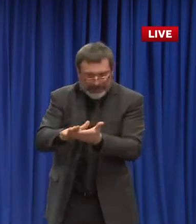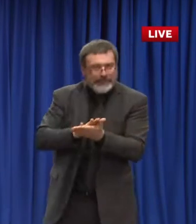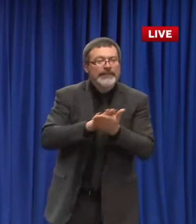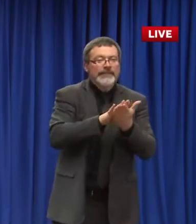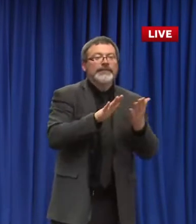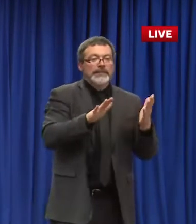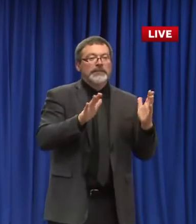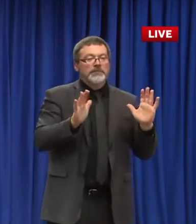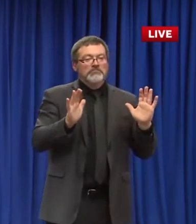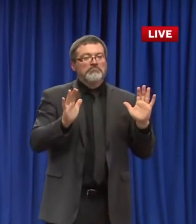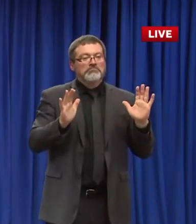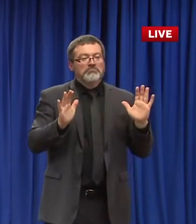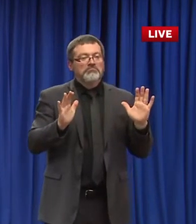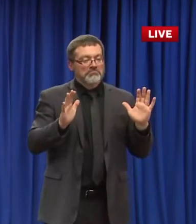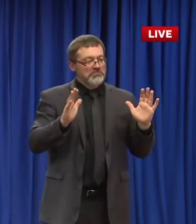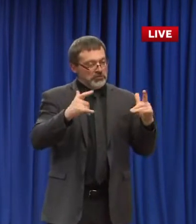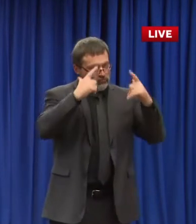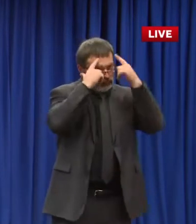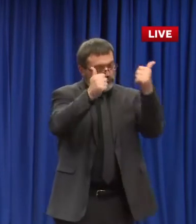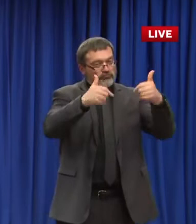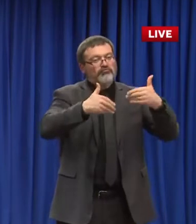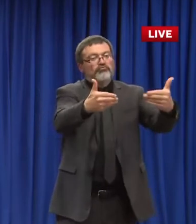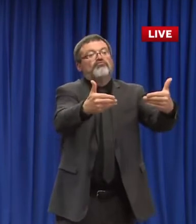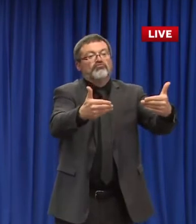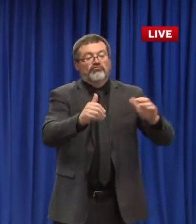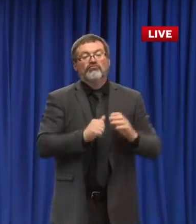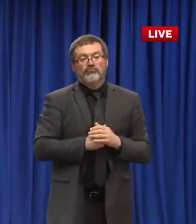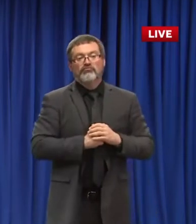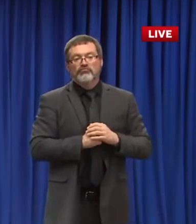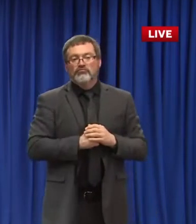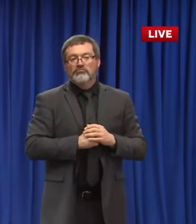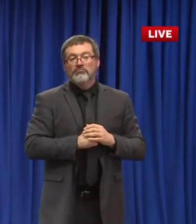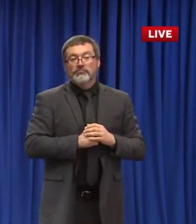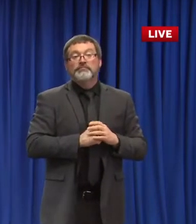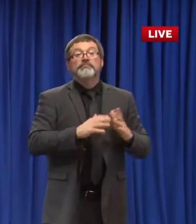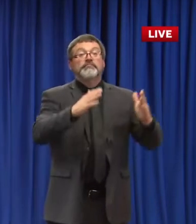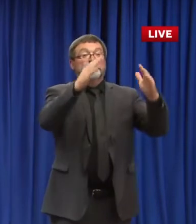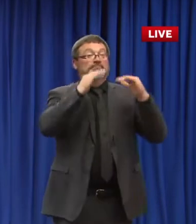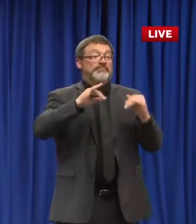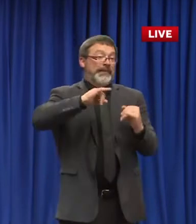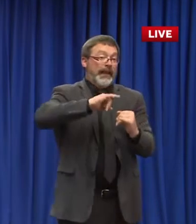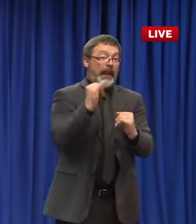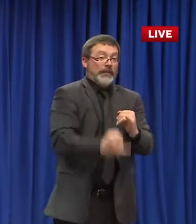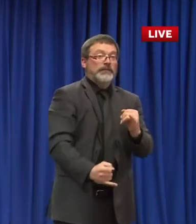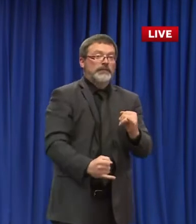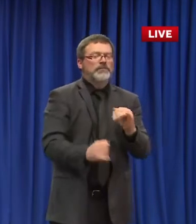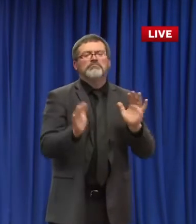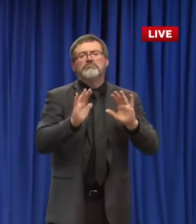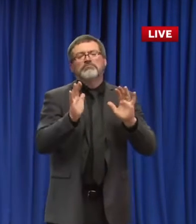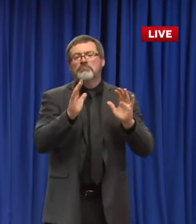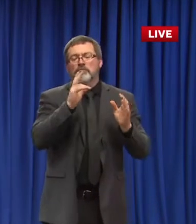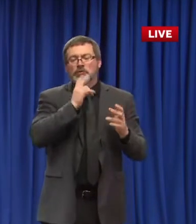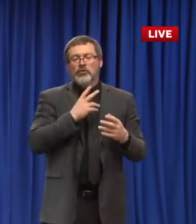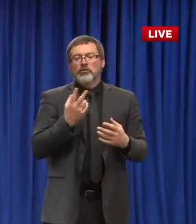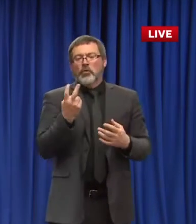HOMES USUALLY OR ON THEIR PROPERTY, BUT YARD SALES WILL BE OPEN FOR BUSINESS AS OF THIS WEEKEND.